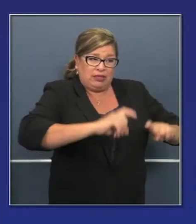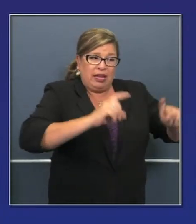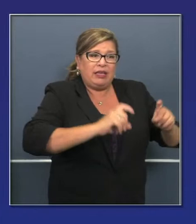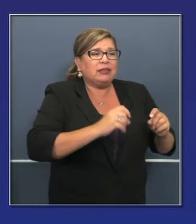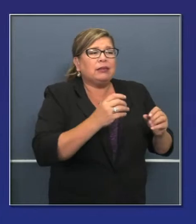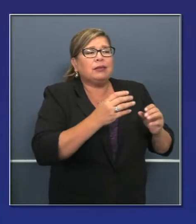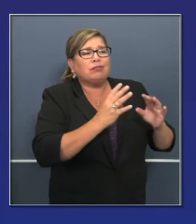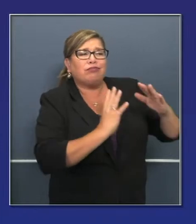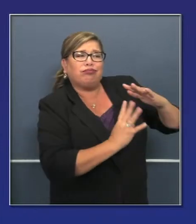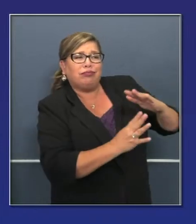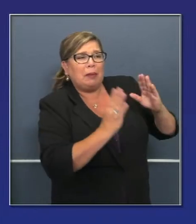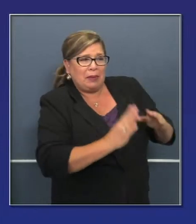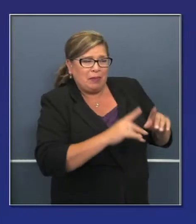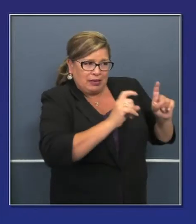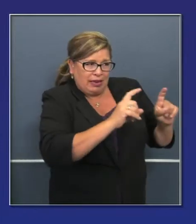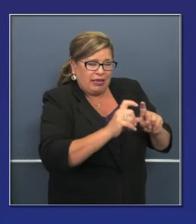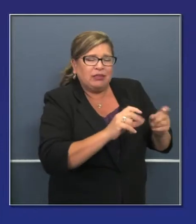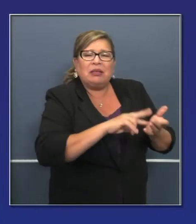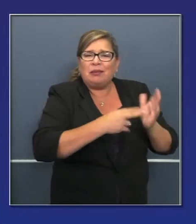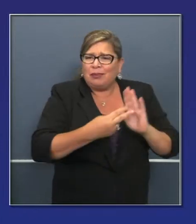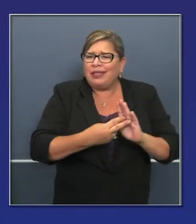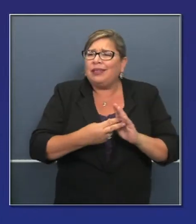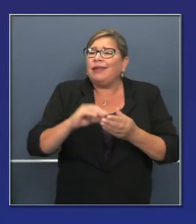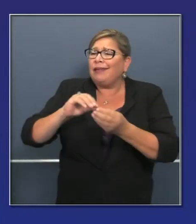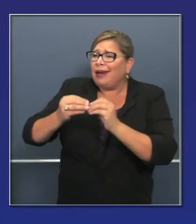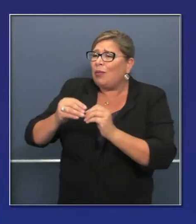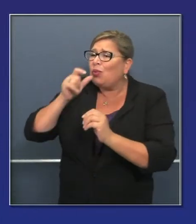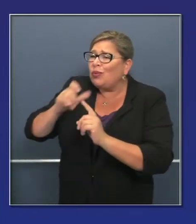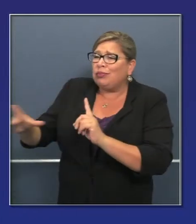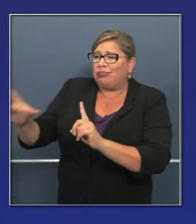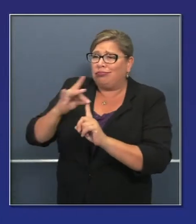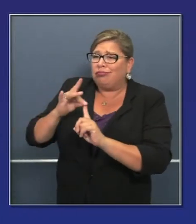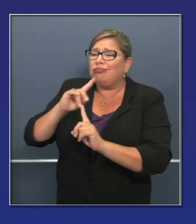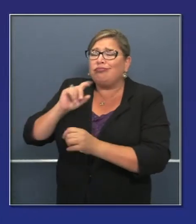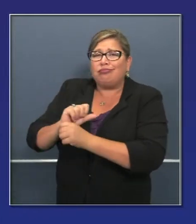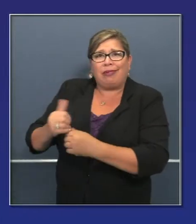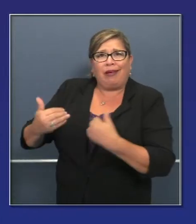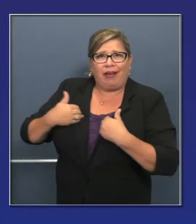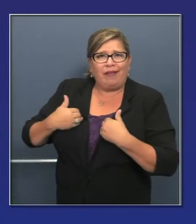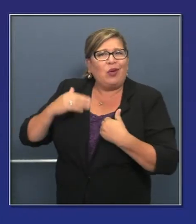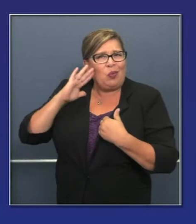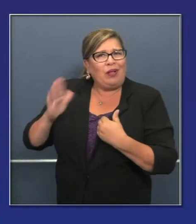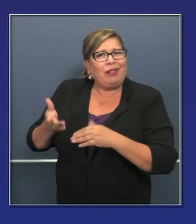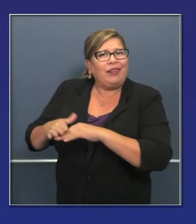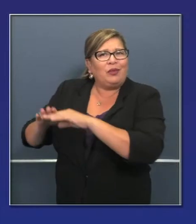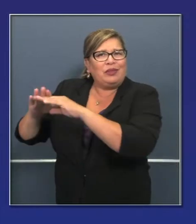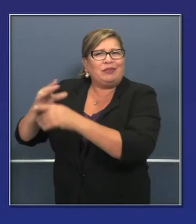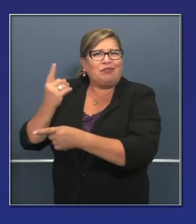number of cases and that's certainly demonstrable in the example that we are providing here today